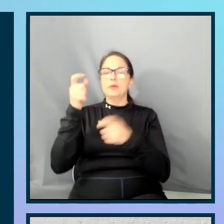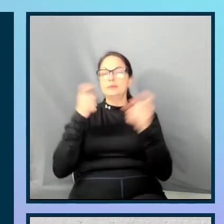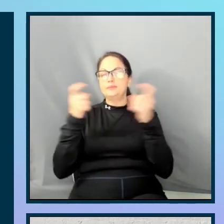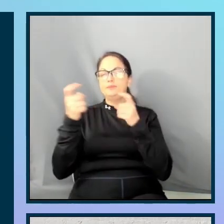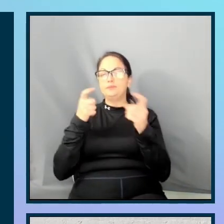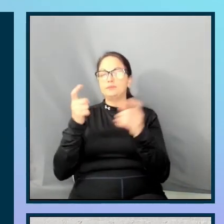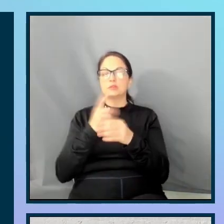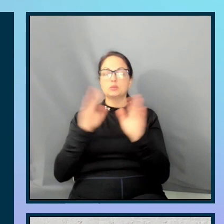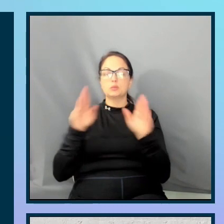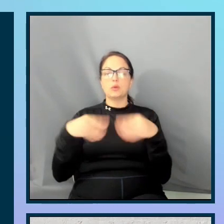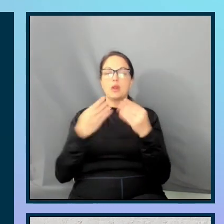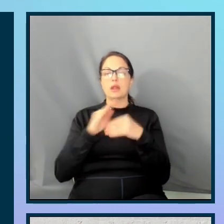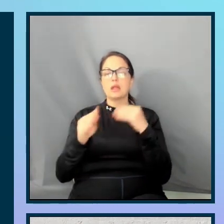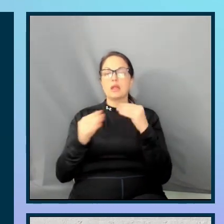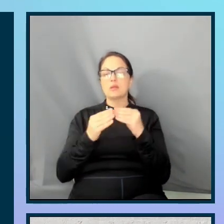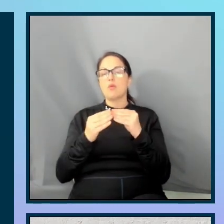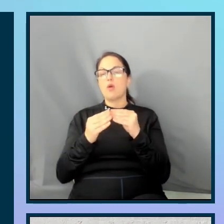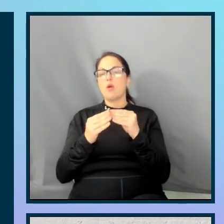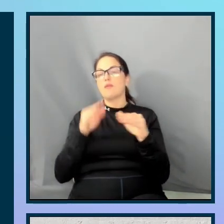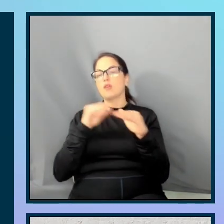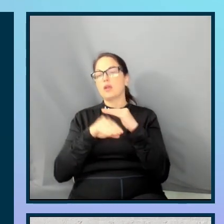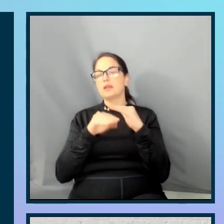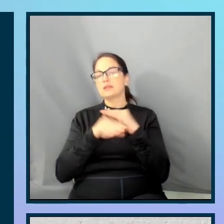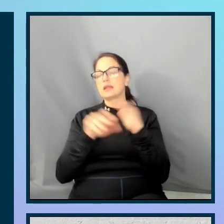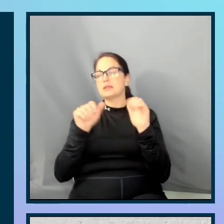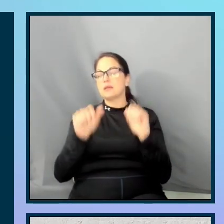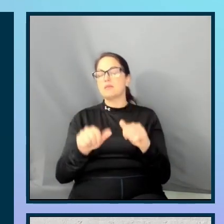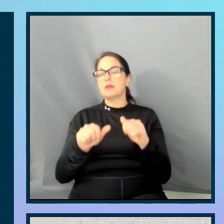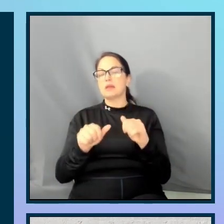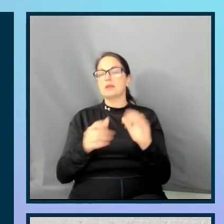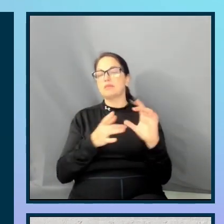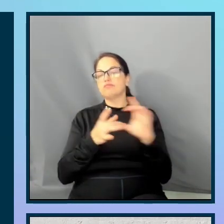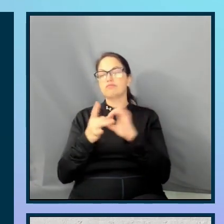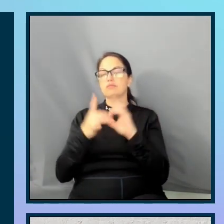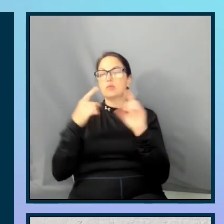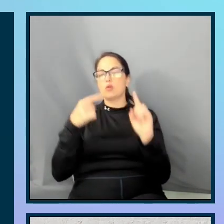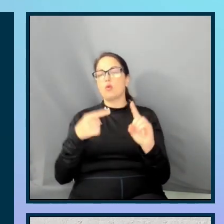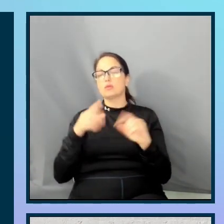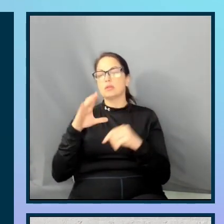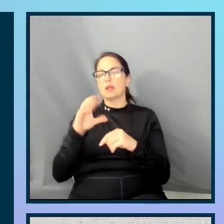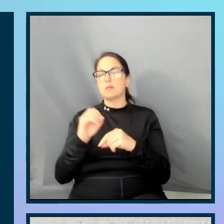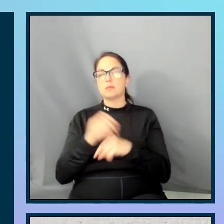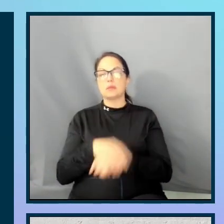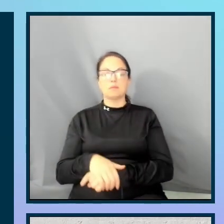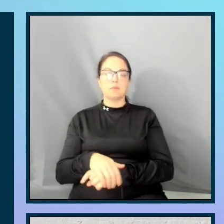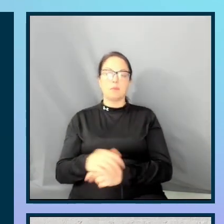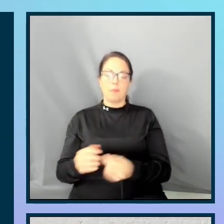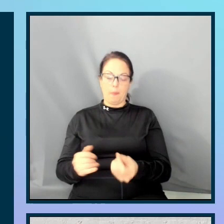for other accessibility related initiatives at the company. All this time, by getting involved,